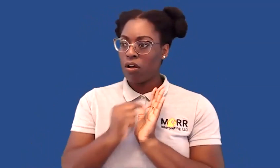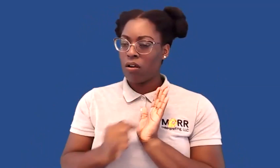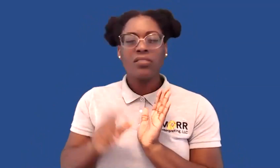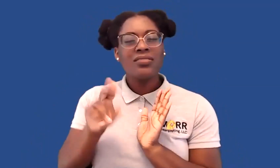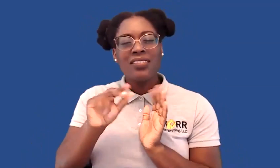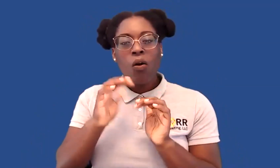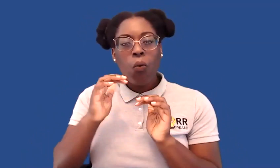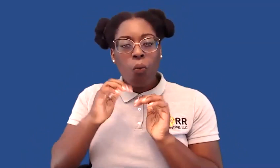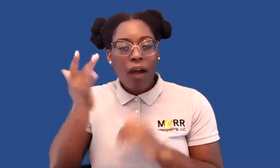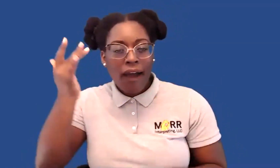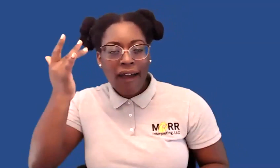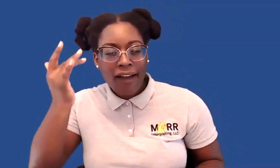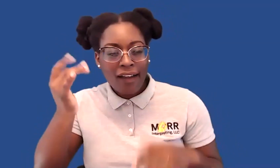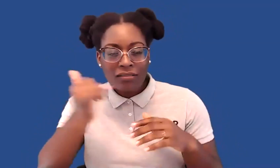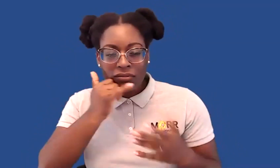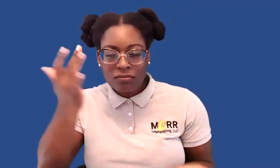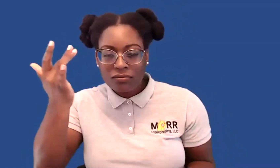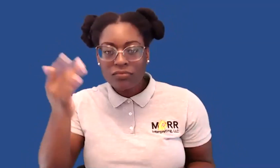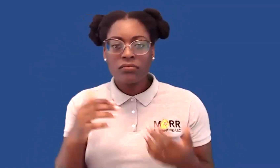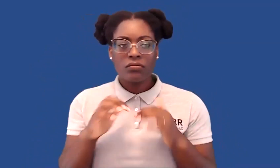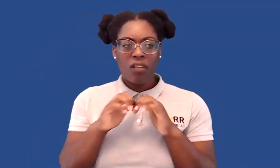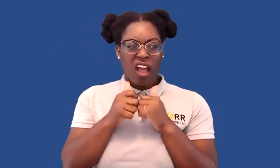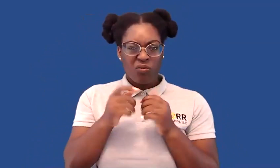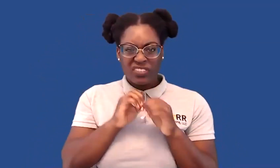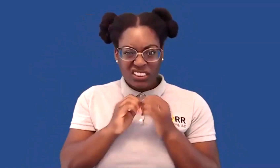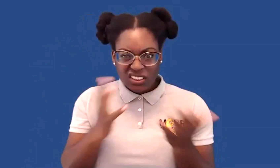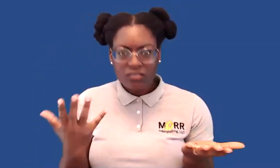And, back to Lisa's point earlier, "These are some resources that might help you."